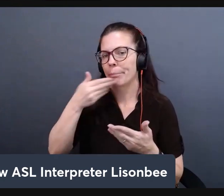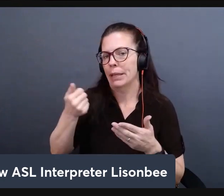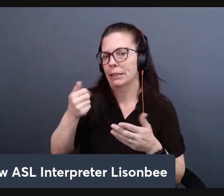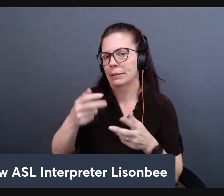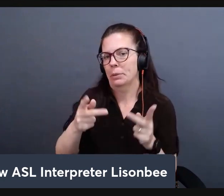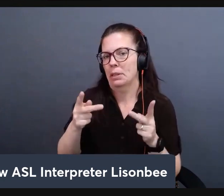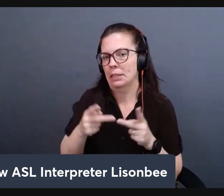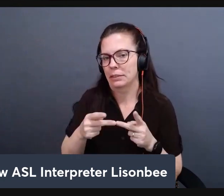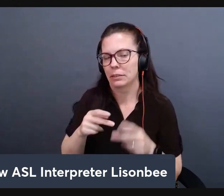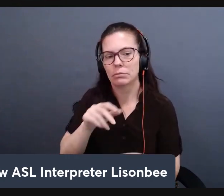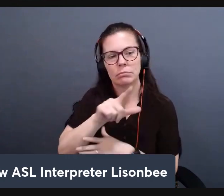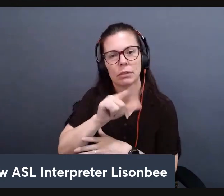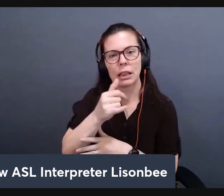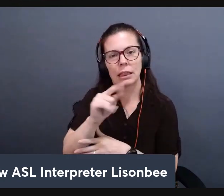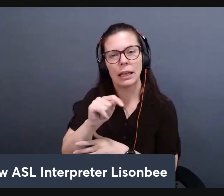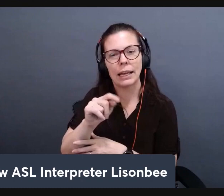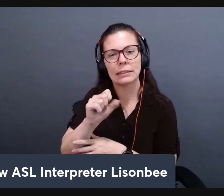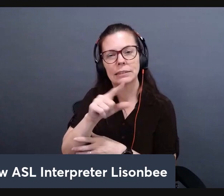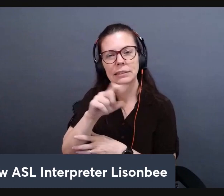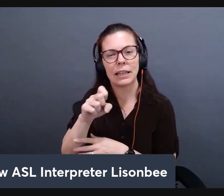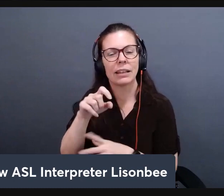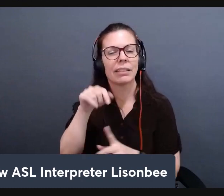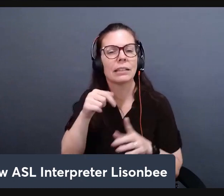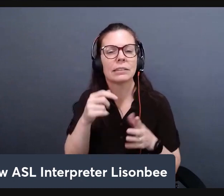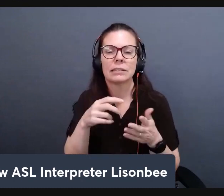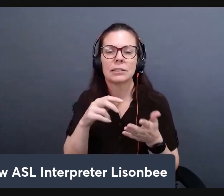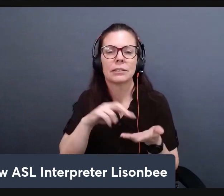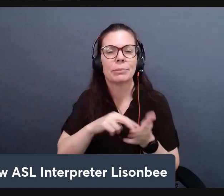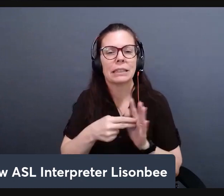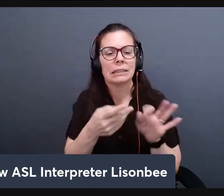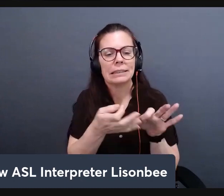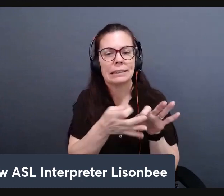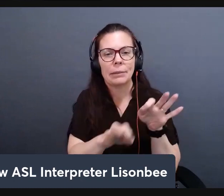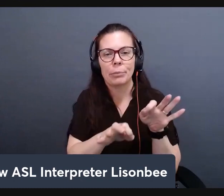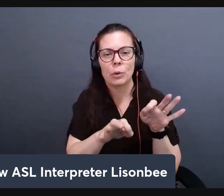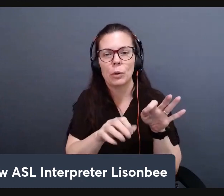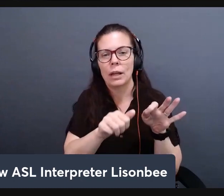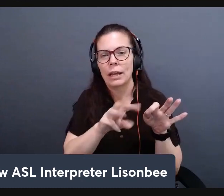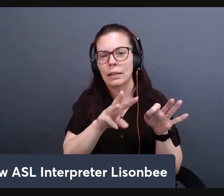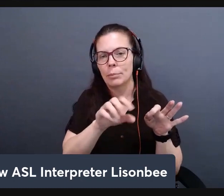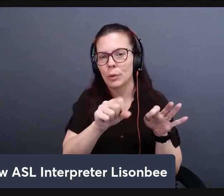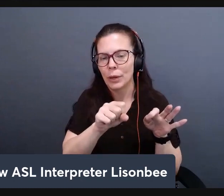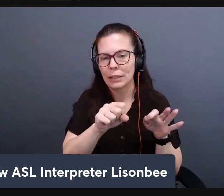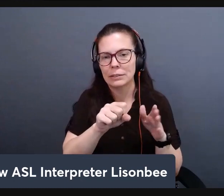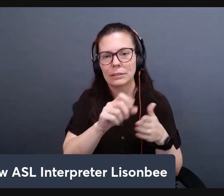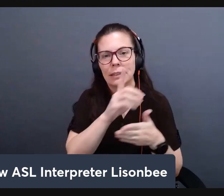Lightsail is essentially a simplified AWS that's designed to have an API